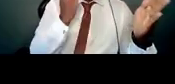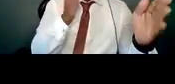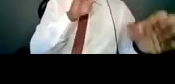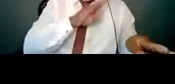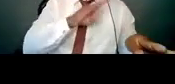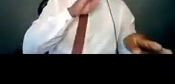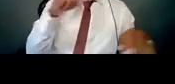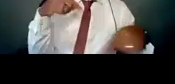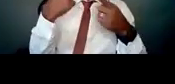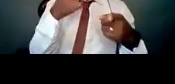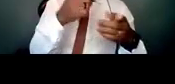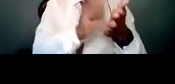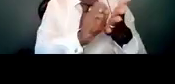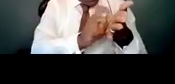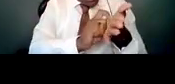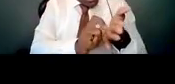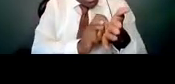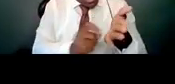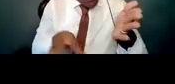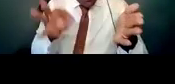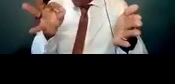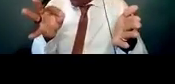and now you found out that you didn't have to do that, right?